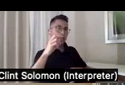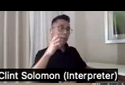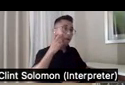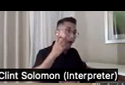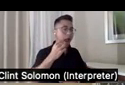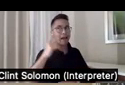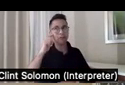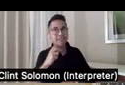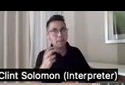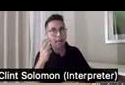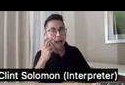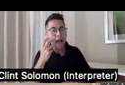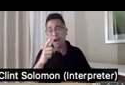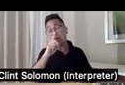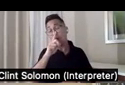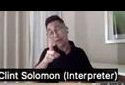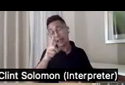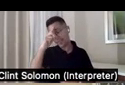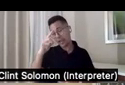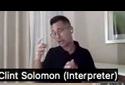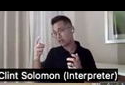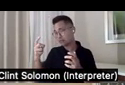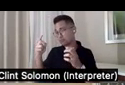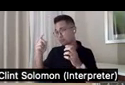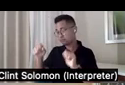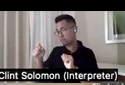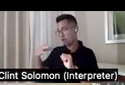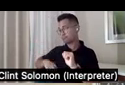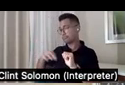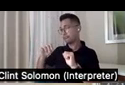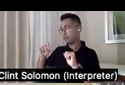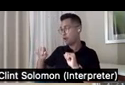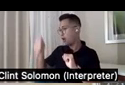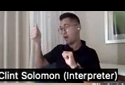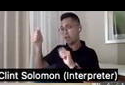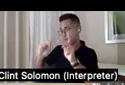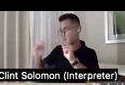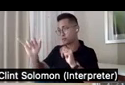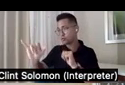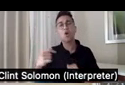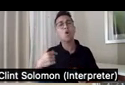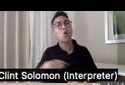it has relevance to all the learners that we're serving we define as hearing and sighted people